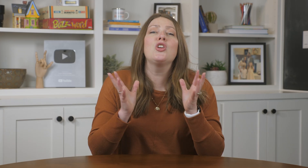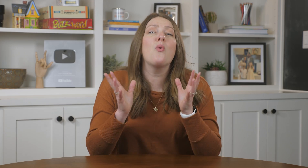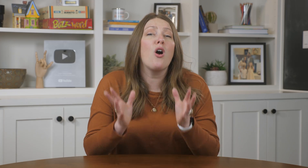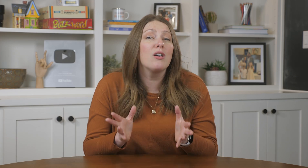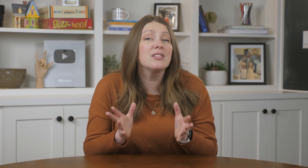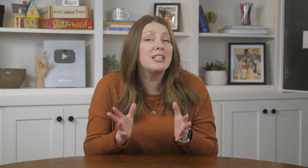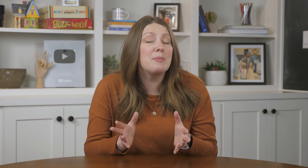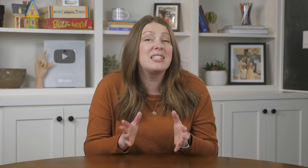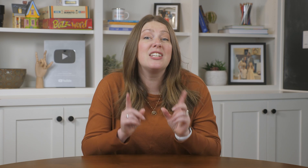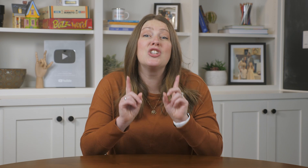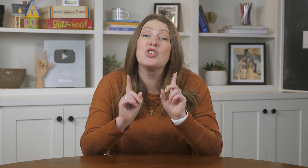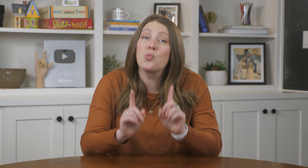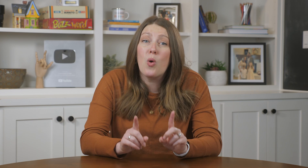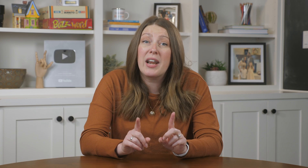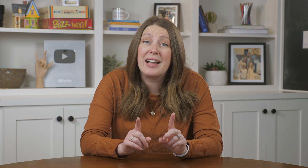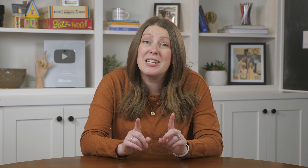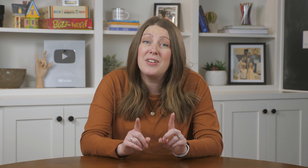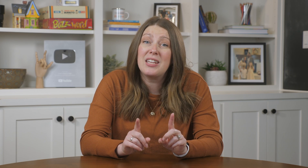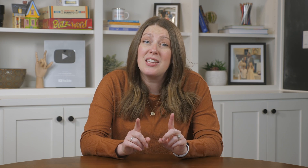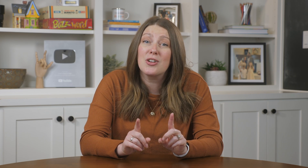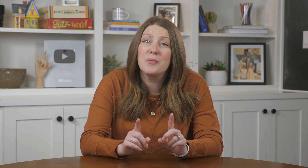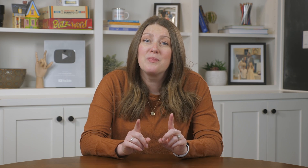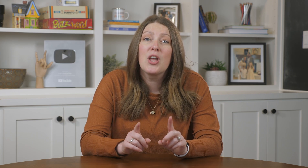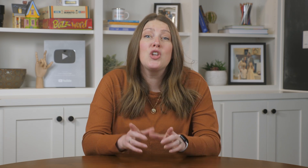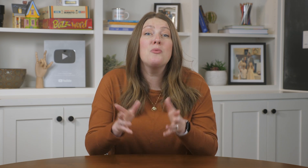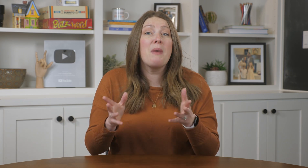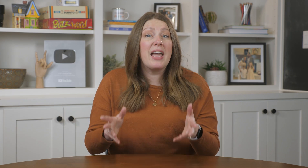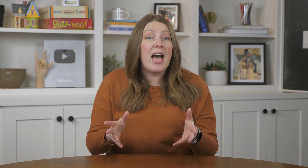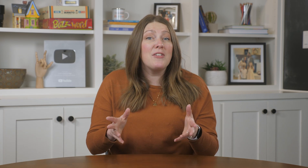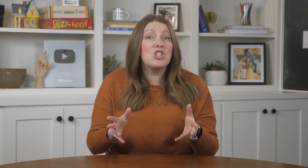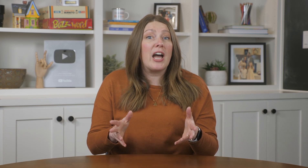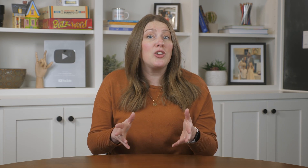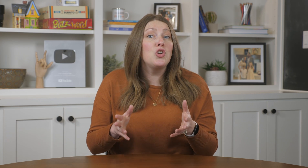You aren’t limited to just one activity either. You might have a child